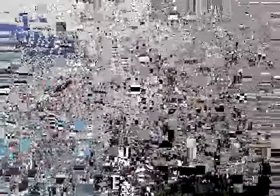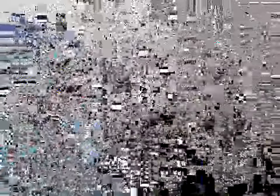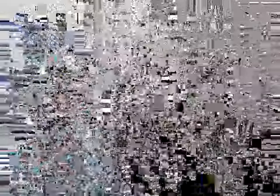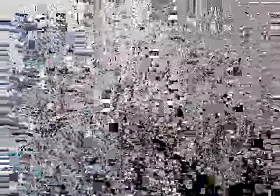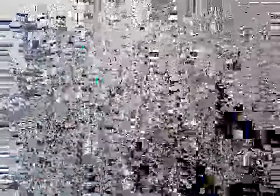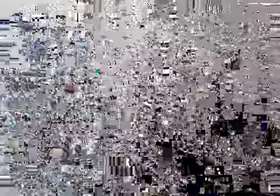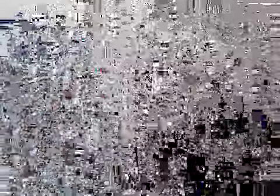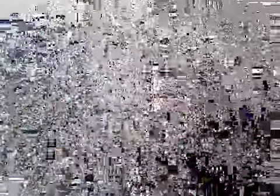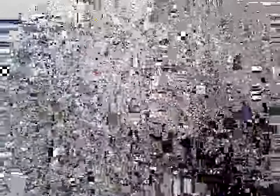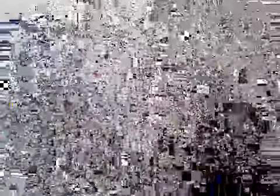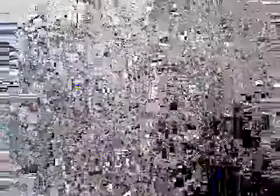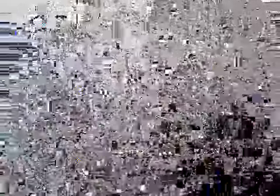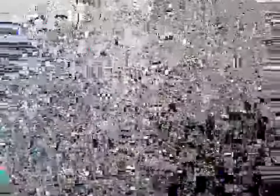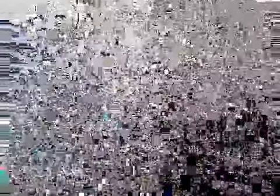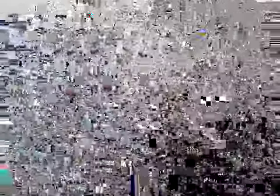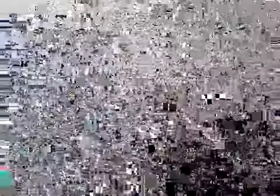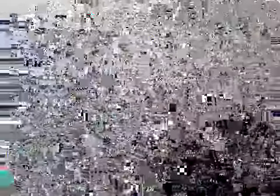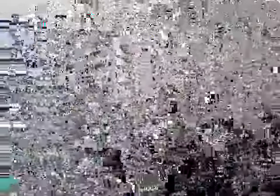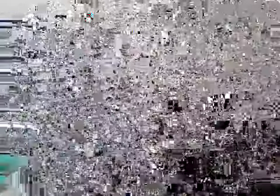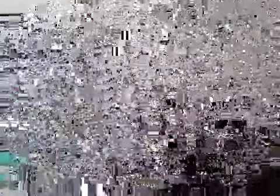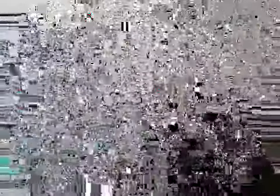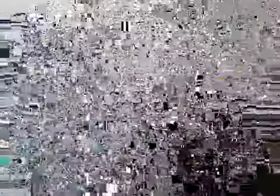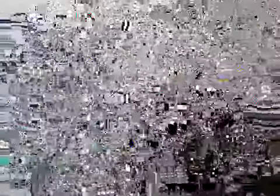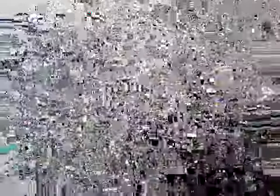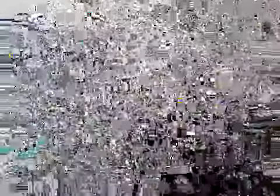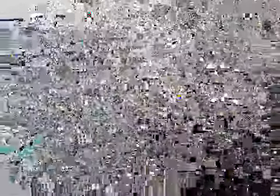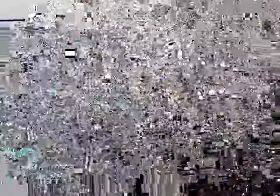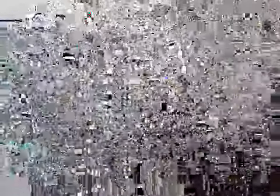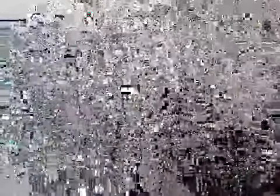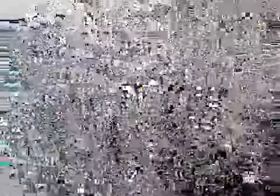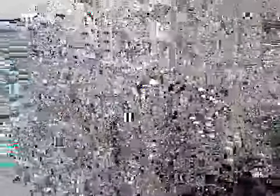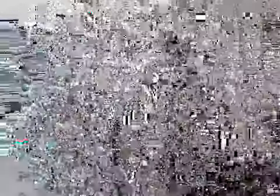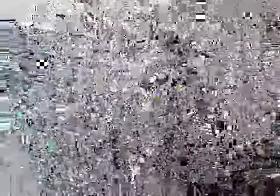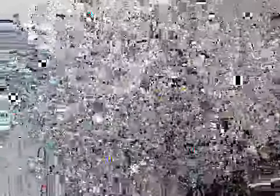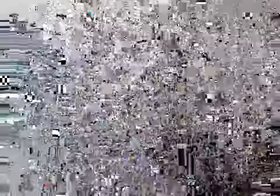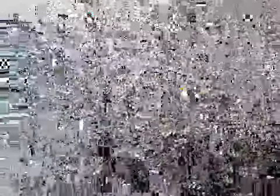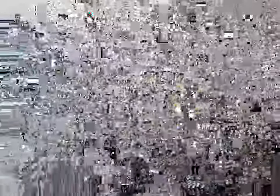in the name of the candidate that you want to put there.